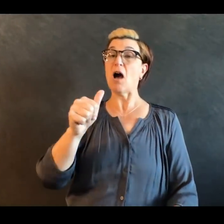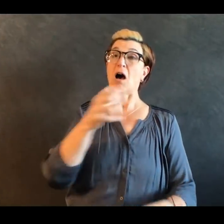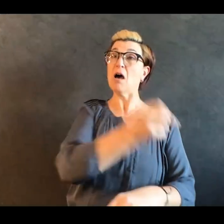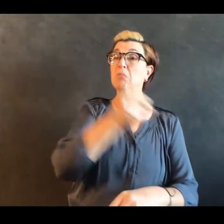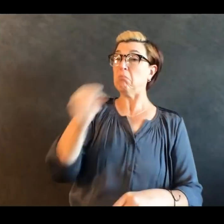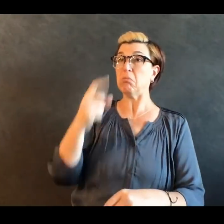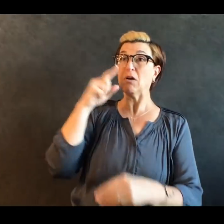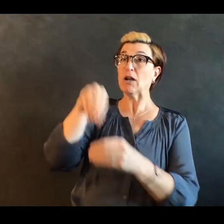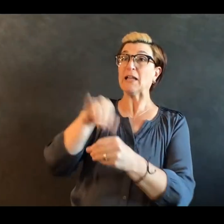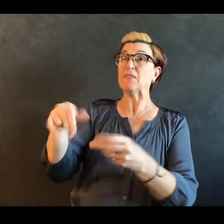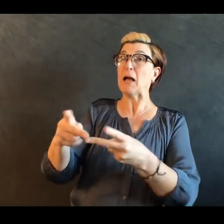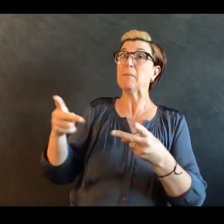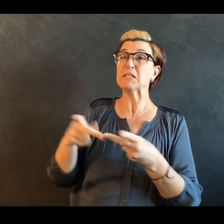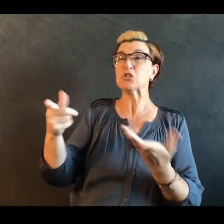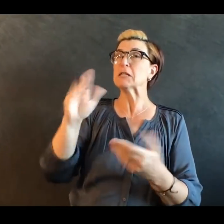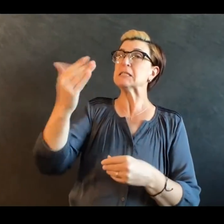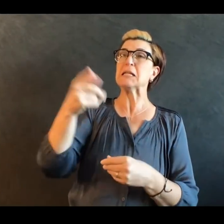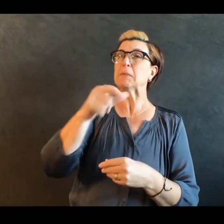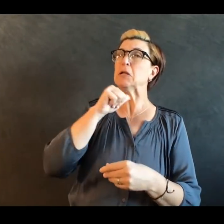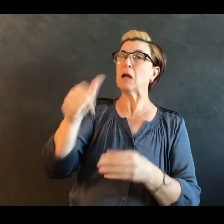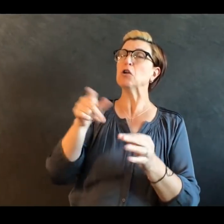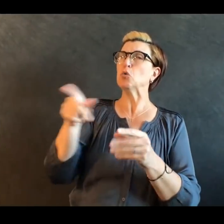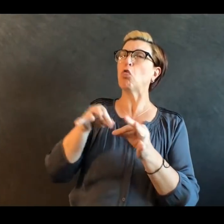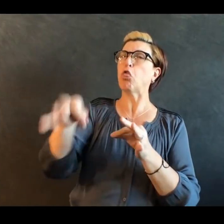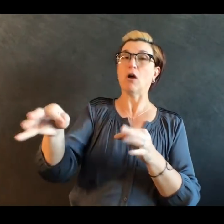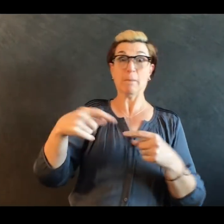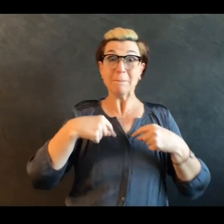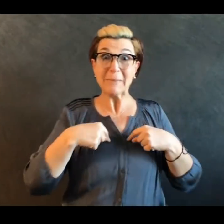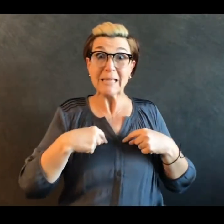but in many cases you do but we can't get them approved by the Democrats they